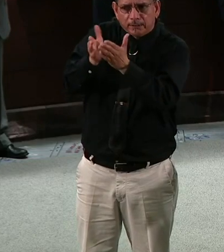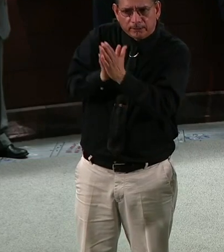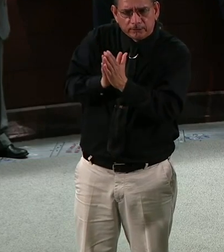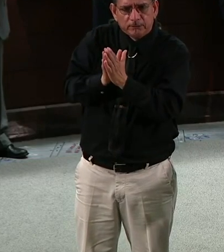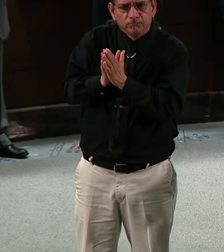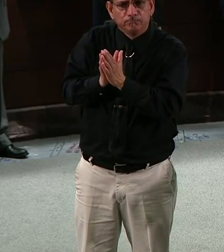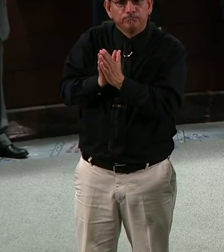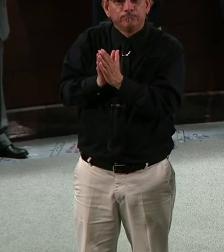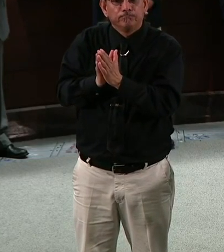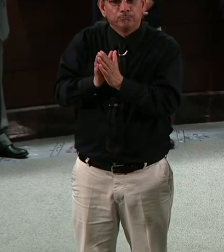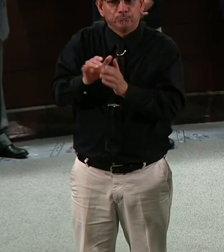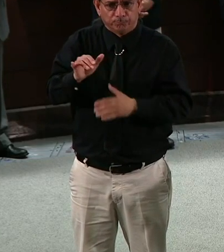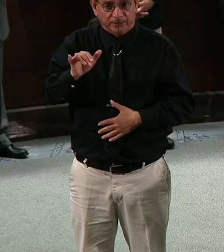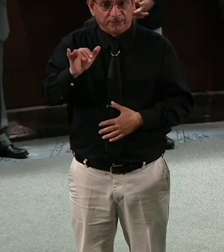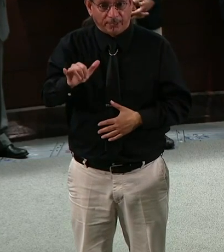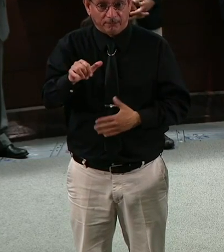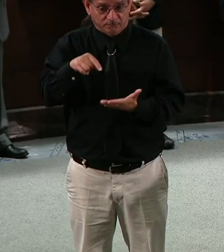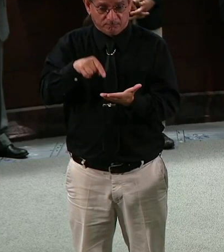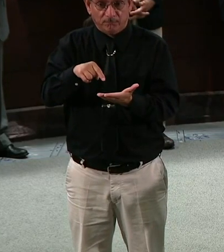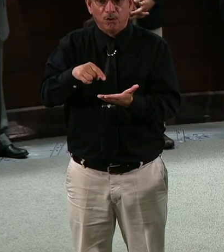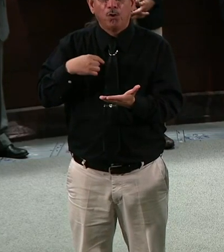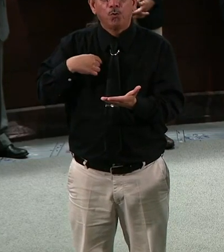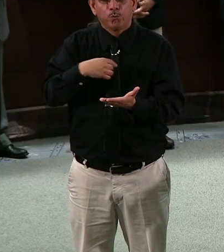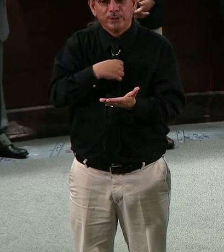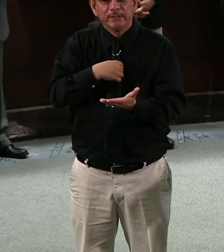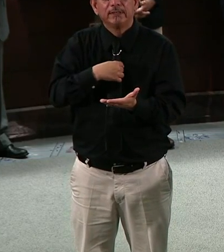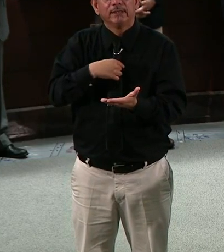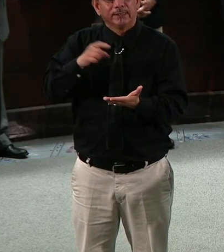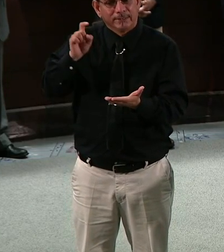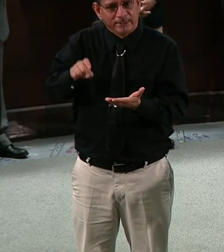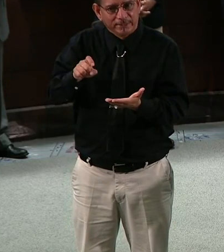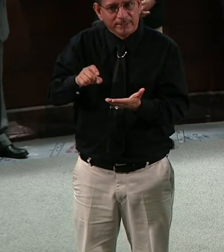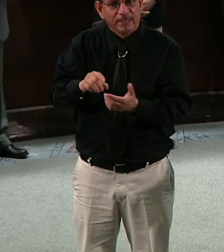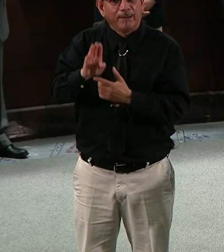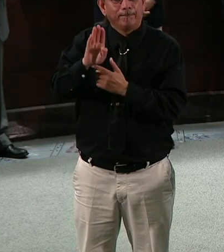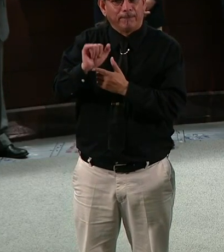THAT'S SOON AS AND MOST LAW